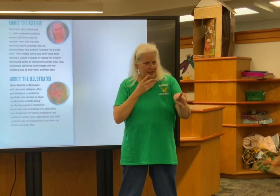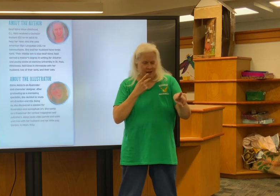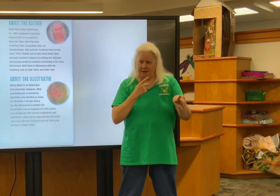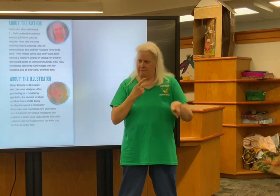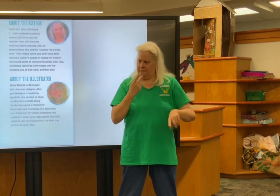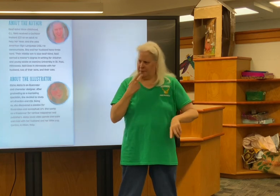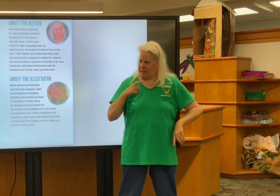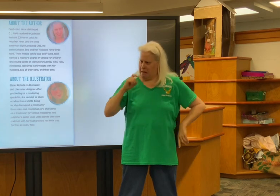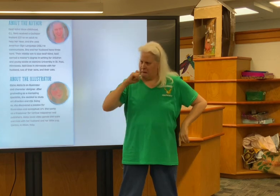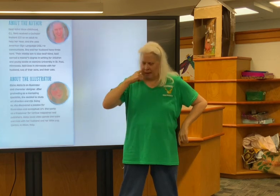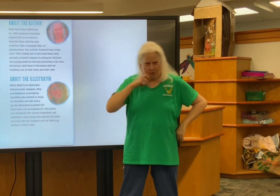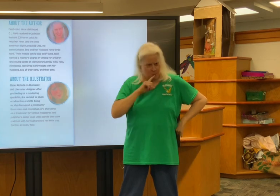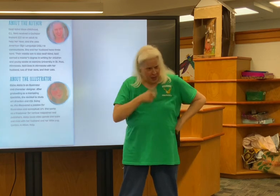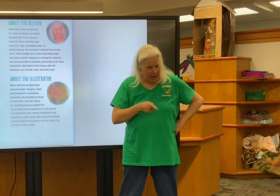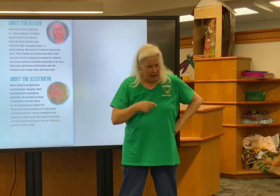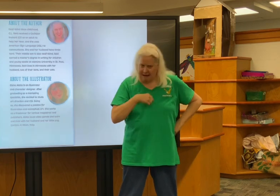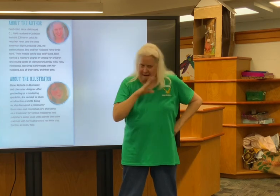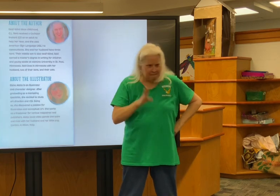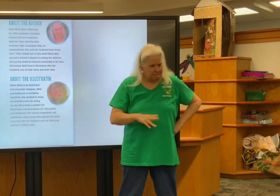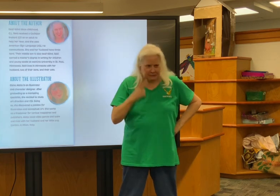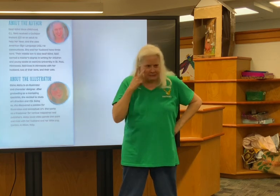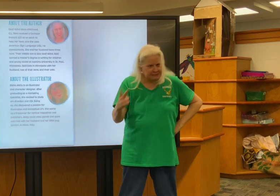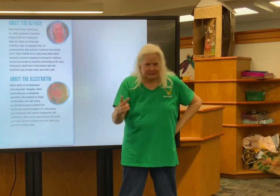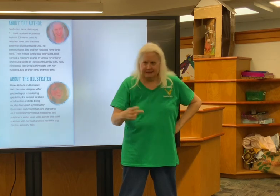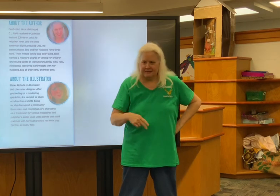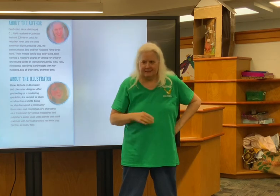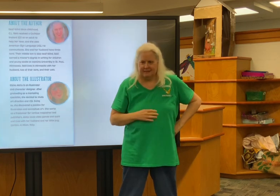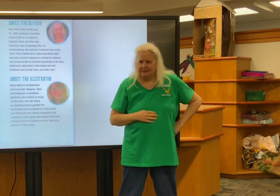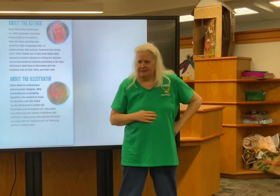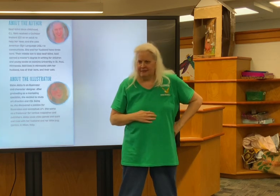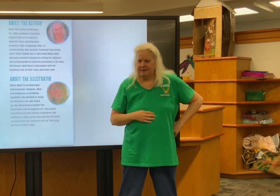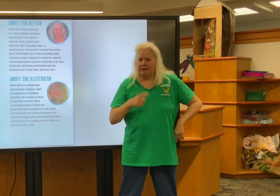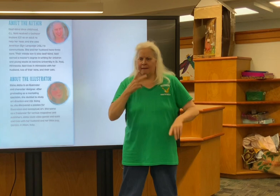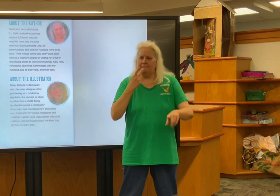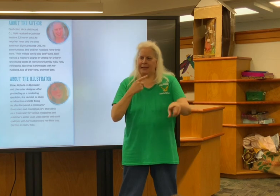Pink apples, really? I've never seen pink apples before.